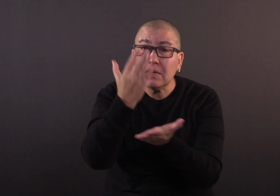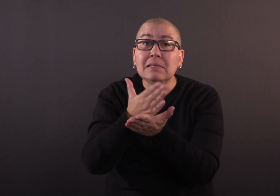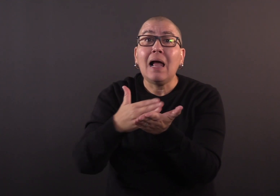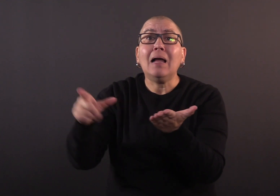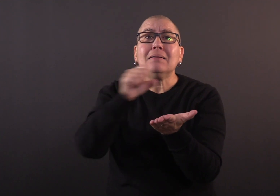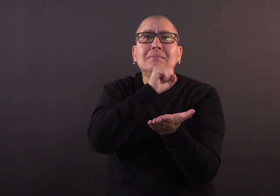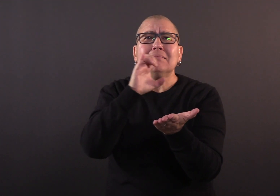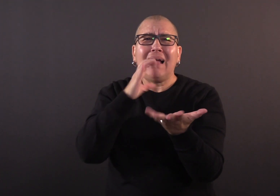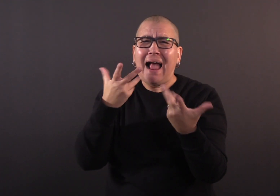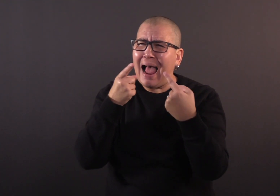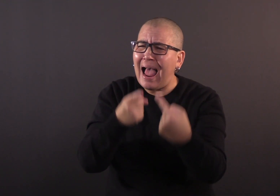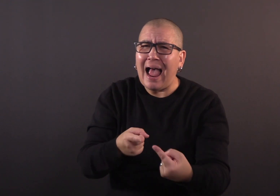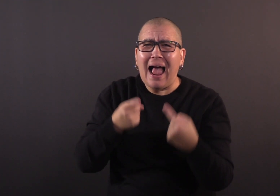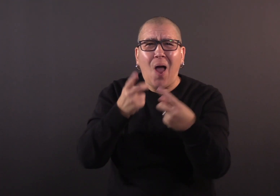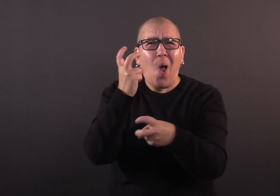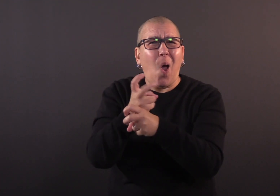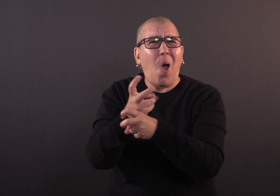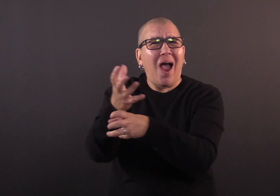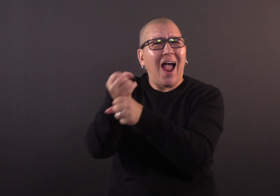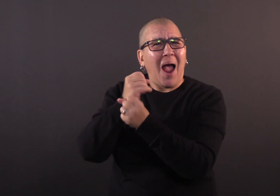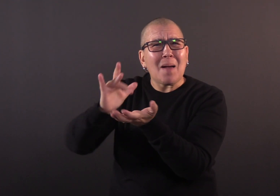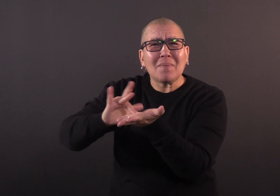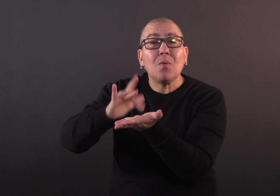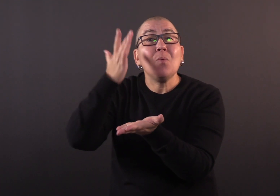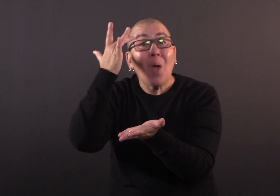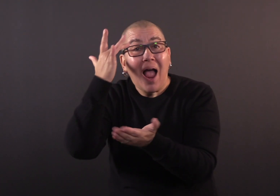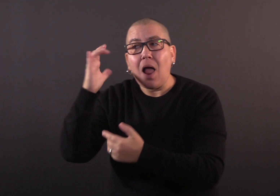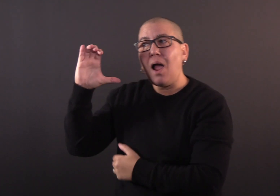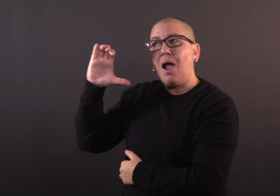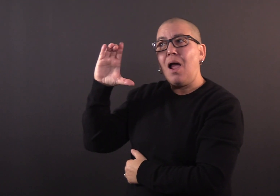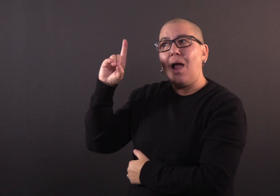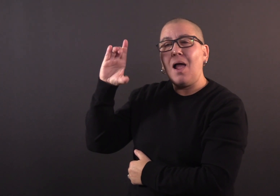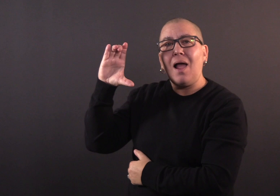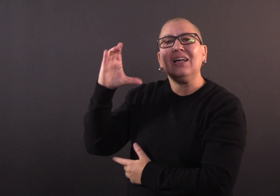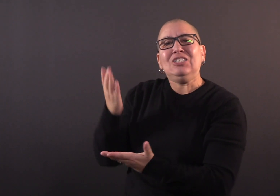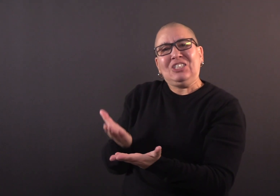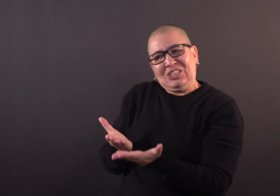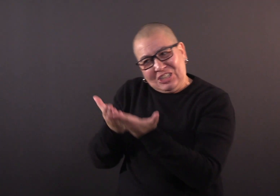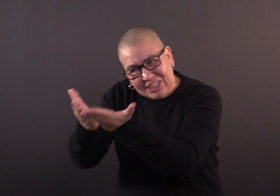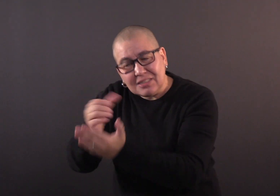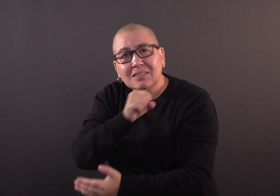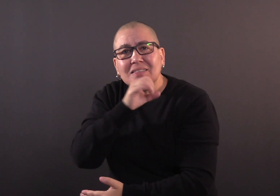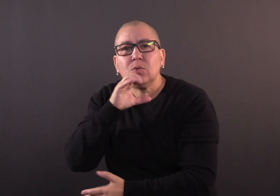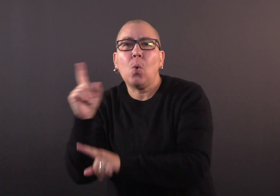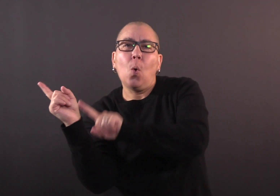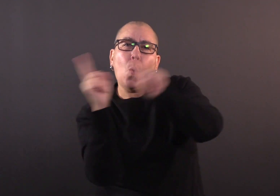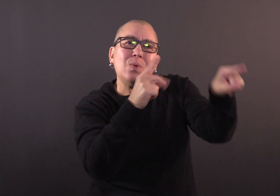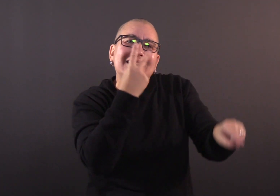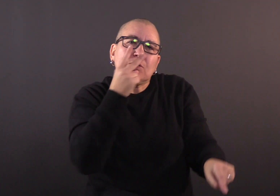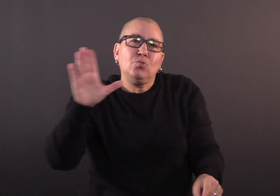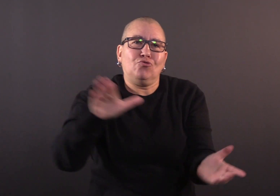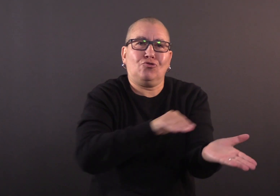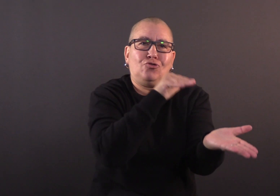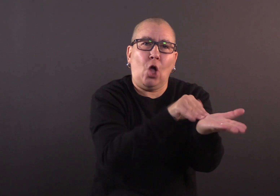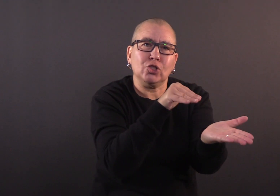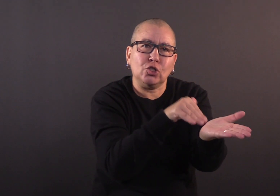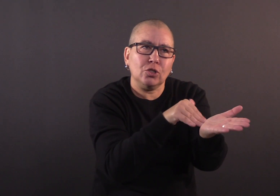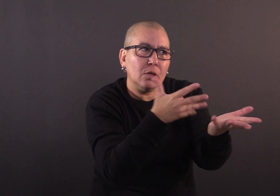What About Babies And RSV? The FDA also has approved Pfizer's